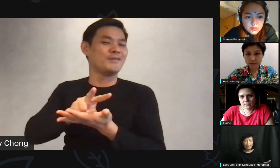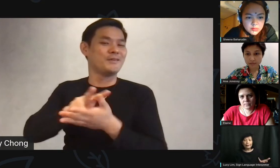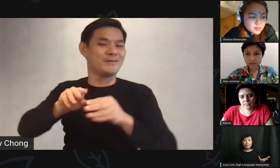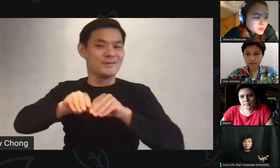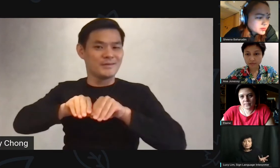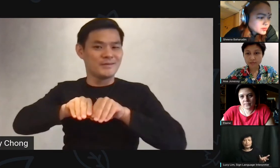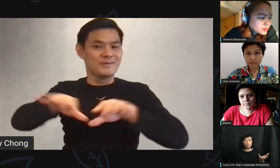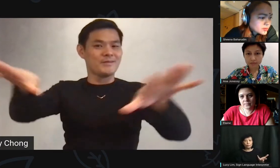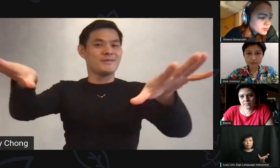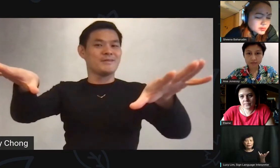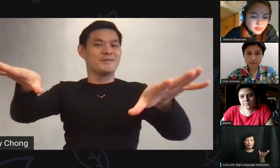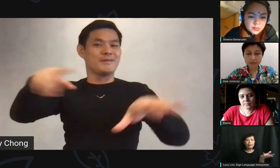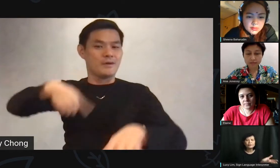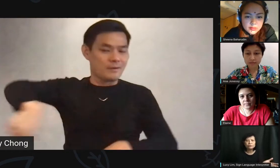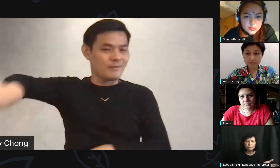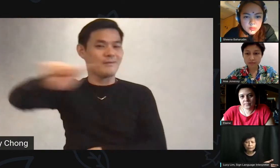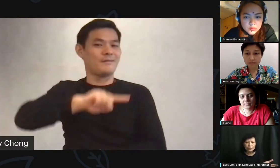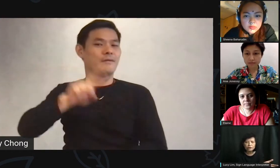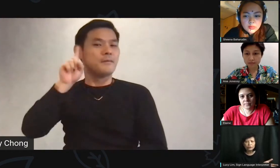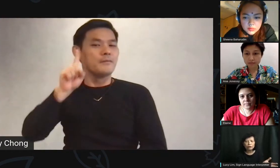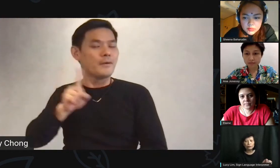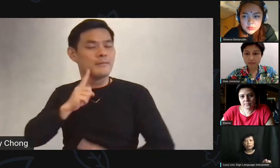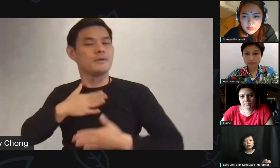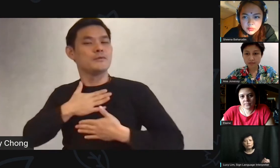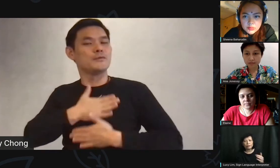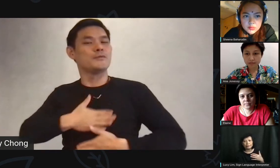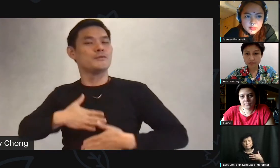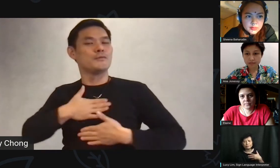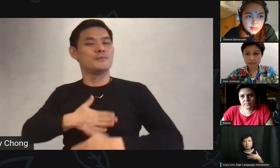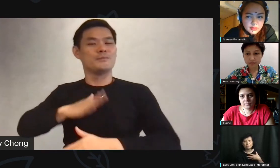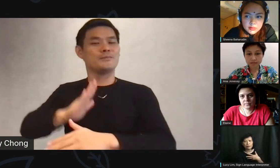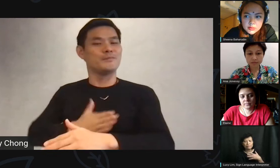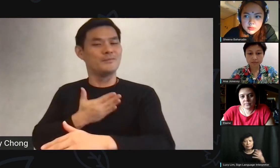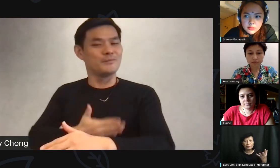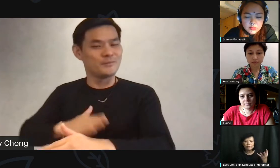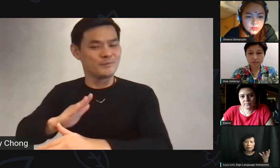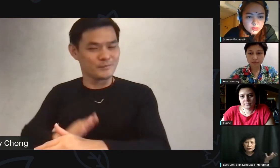And that will be made like through video and, you know, everybody all